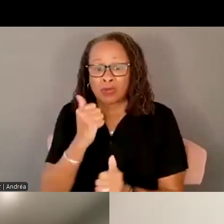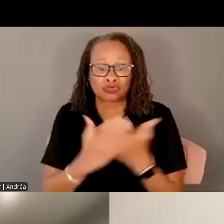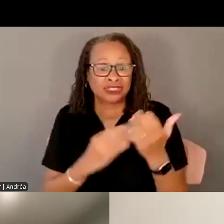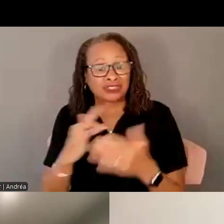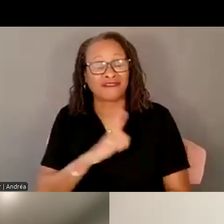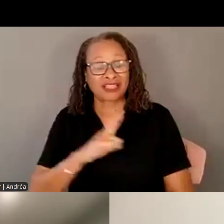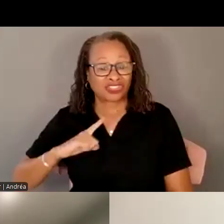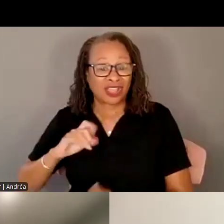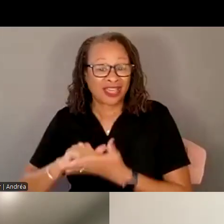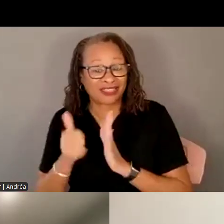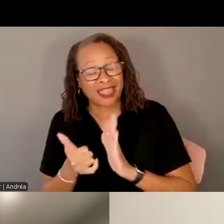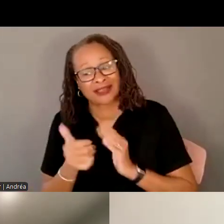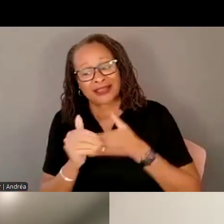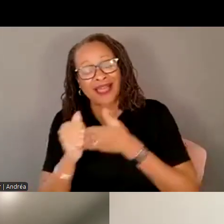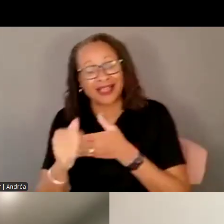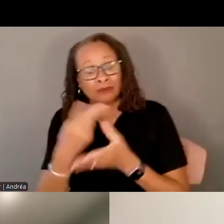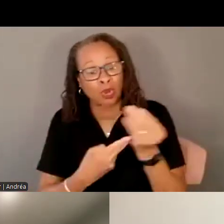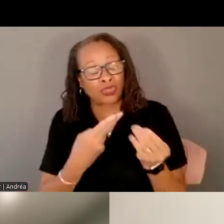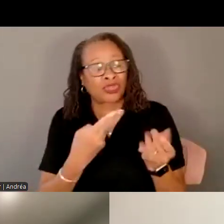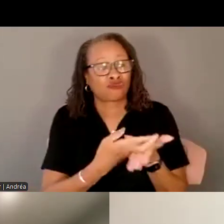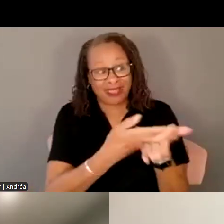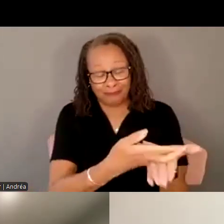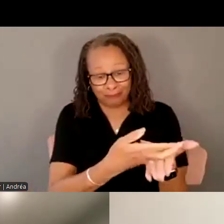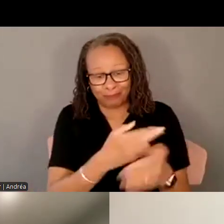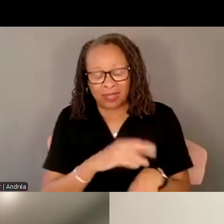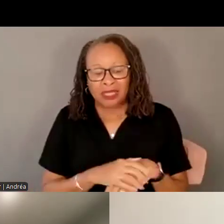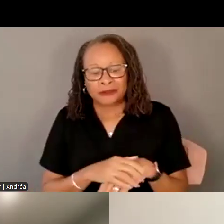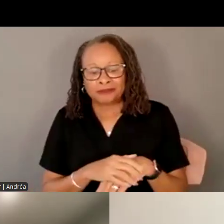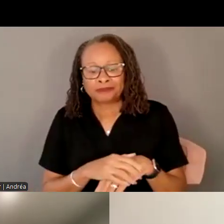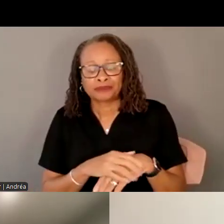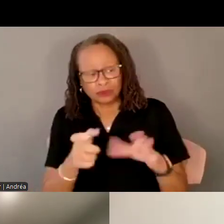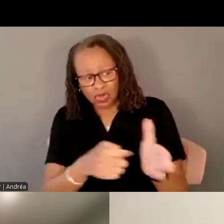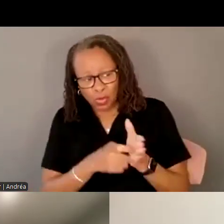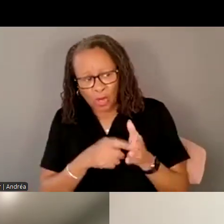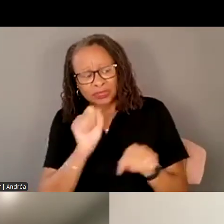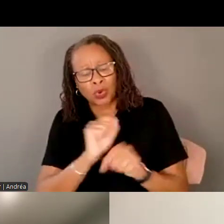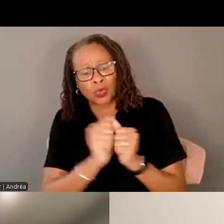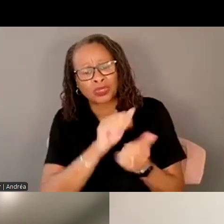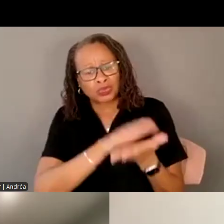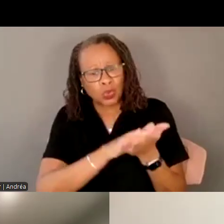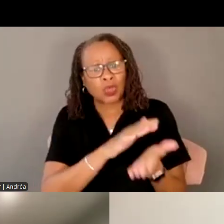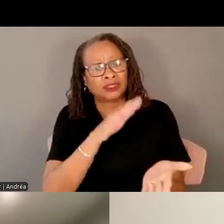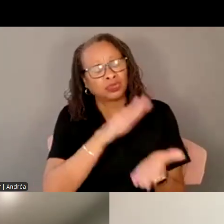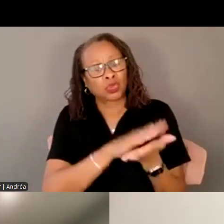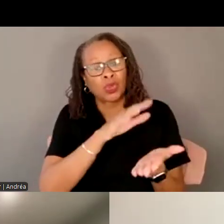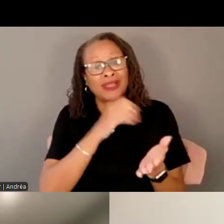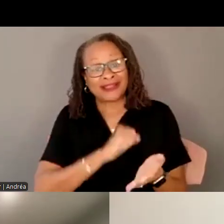that kind of guides folk rehab, that really mandates that they work with schools and with school-aged students more. And so what you're seeing in states and communities